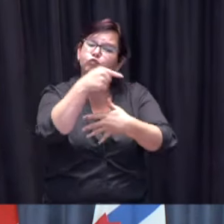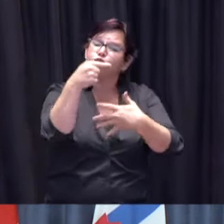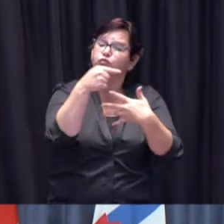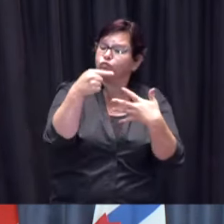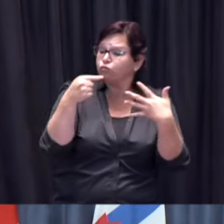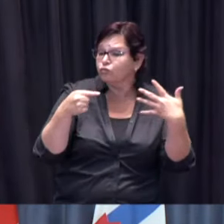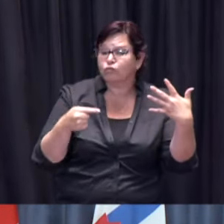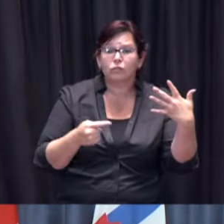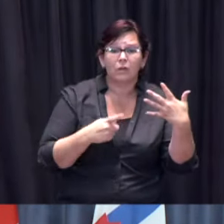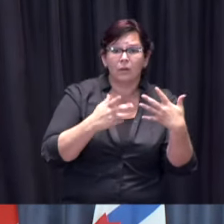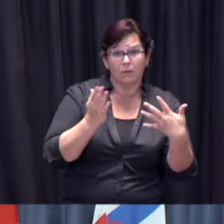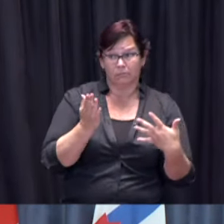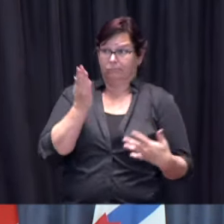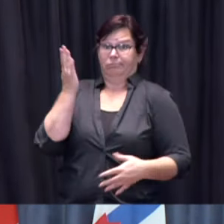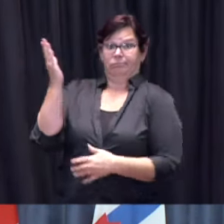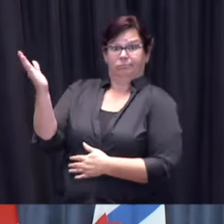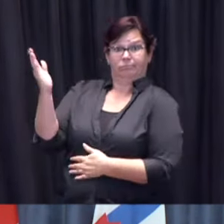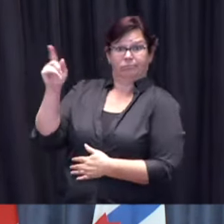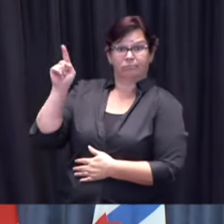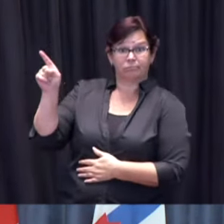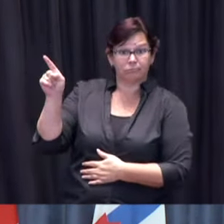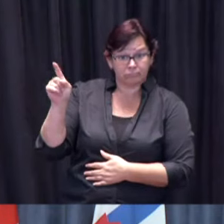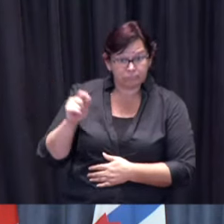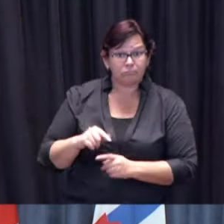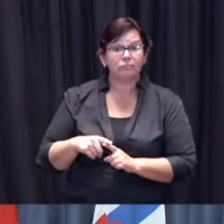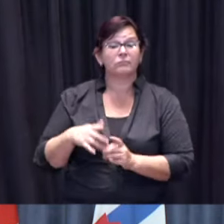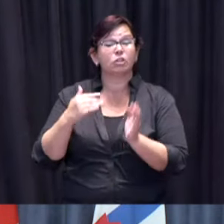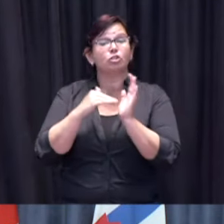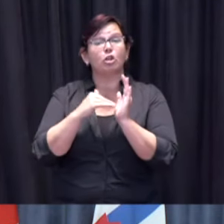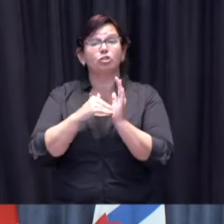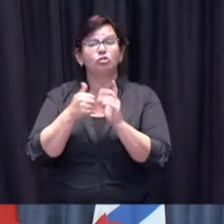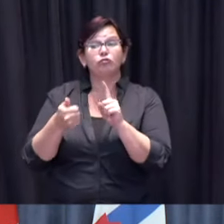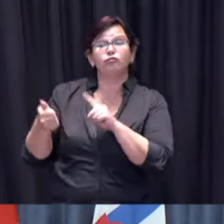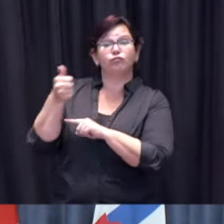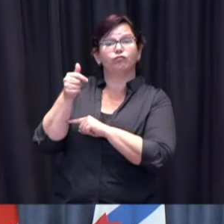Medical Officer of Health Dr. de Villa and Toronto Public Health itself are all